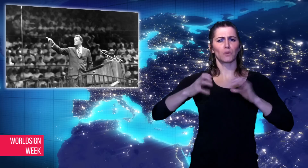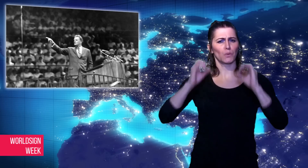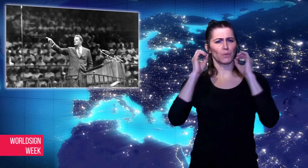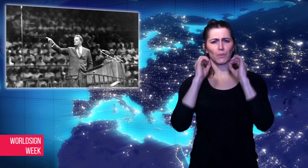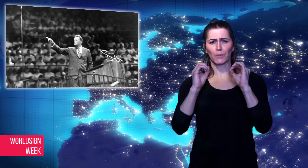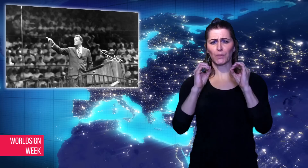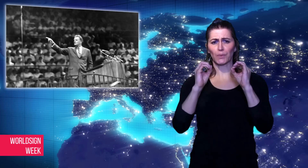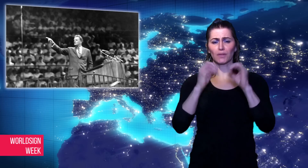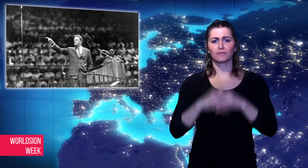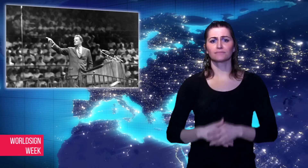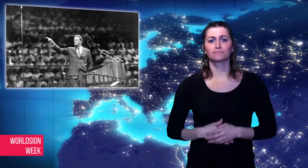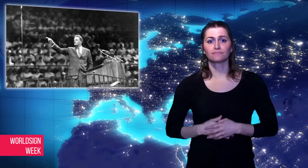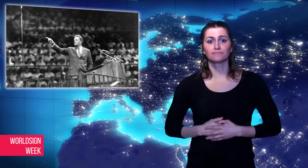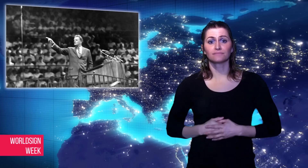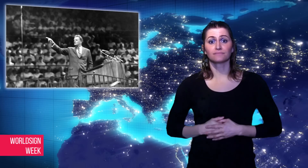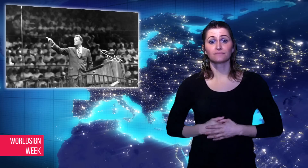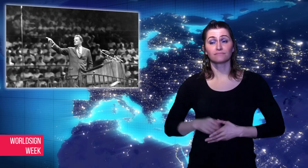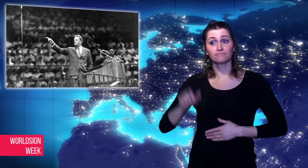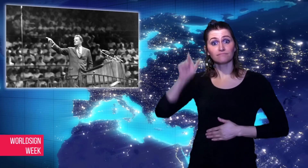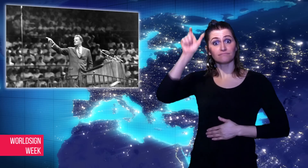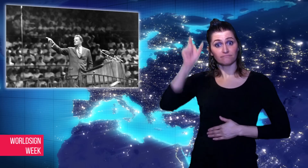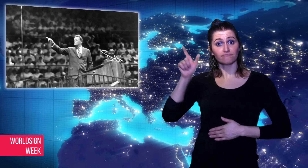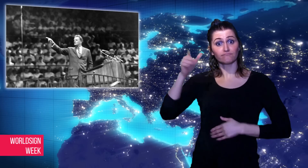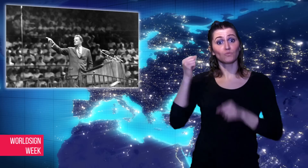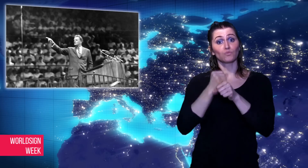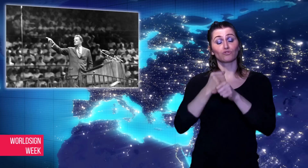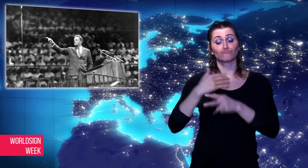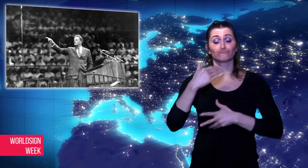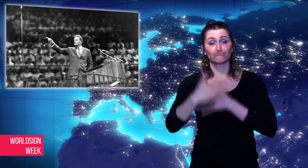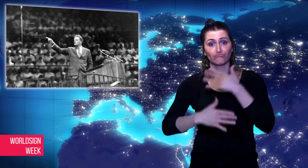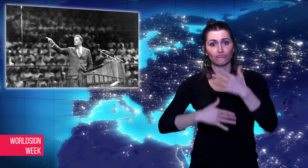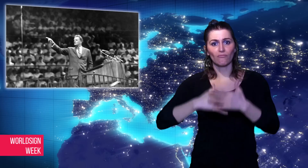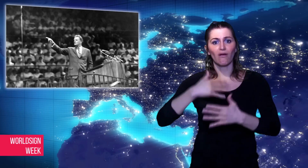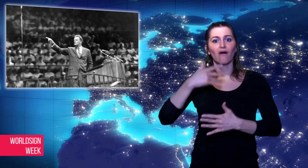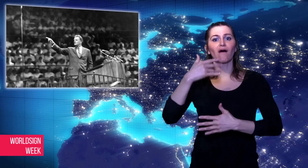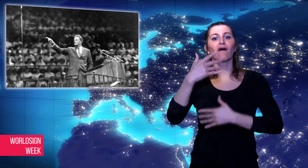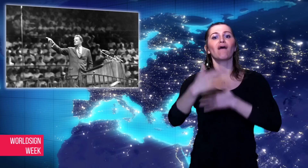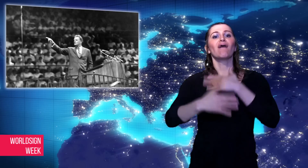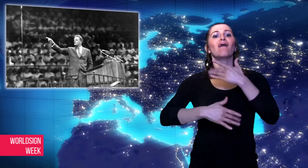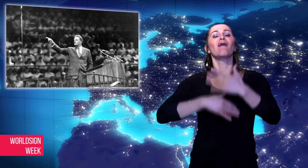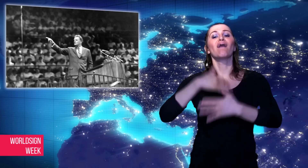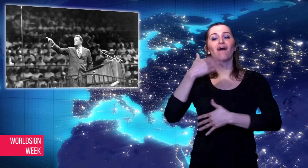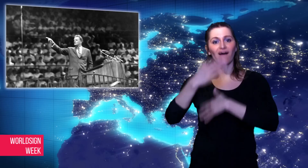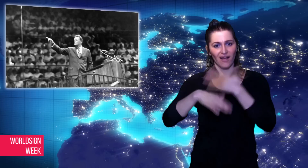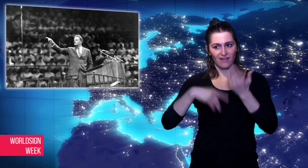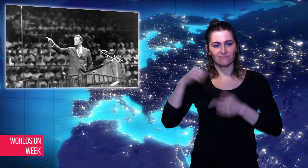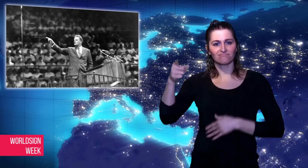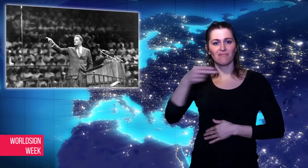presidents. He was predeceased by his